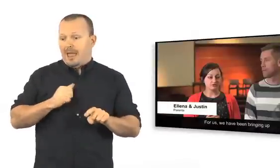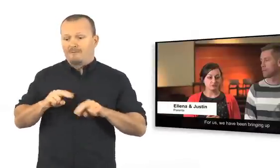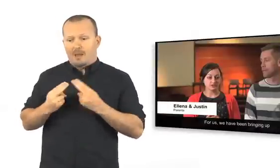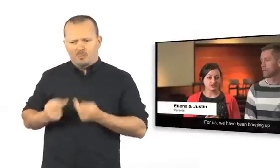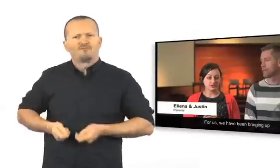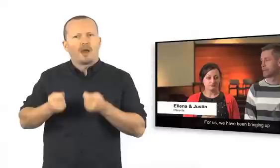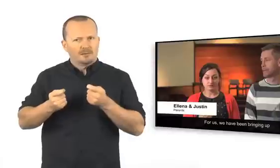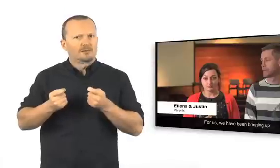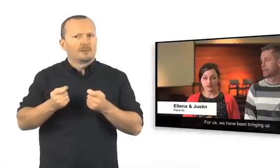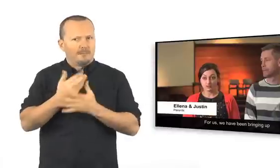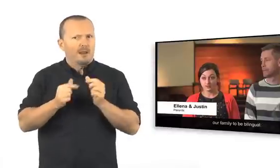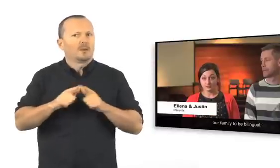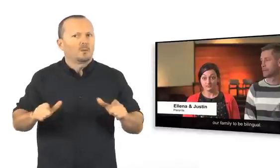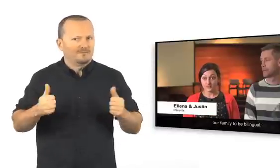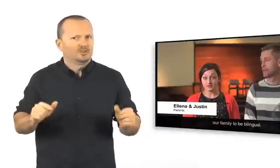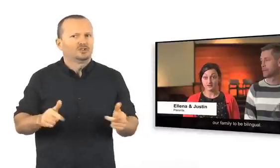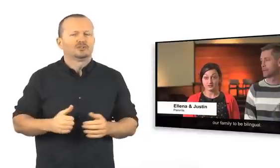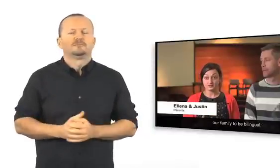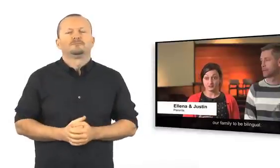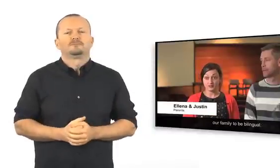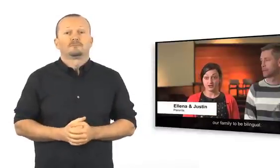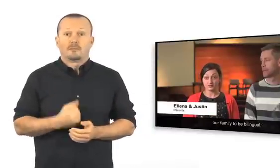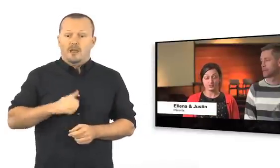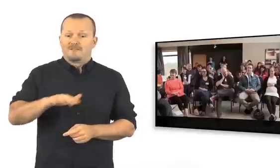For us we have been bringing up our family to be bilingual.